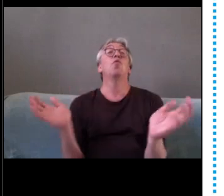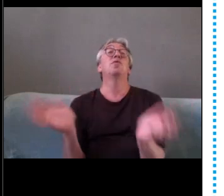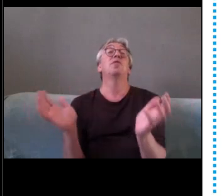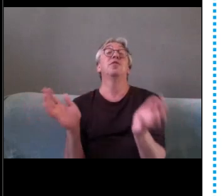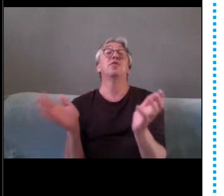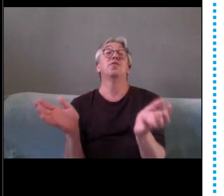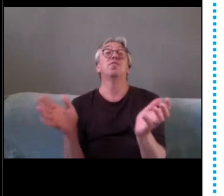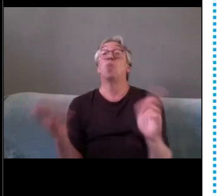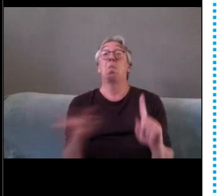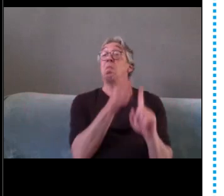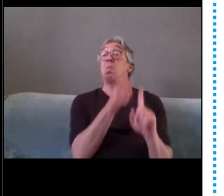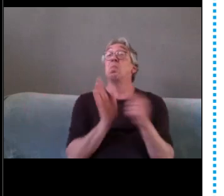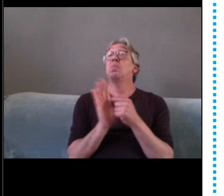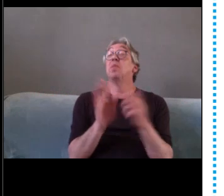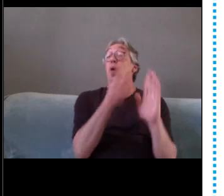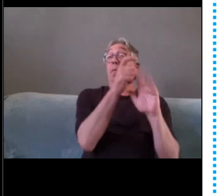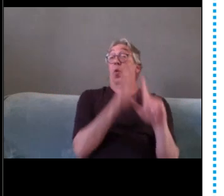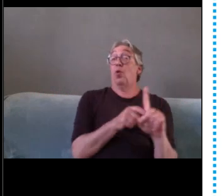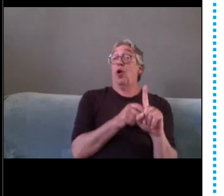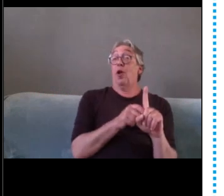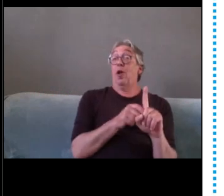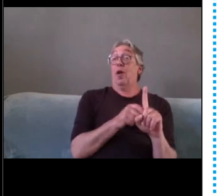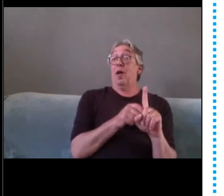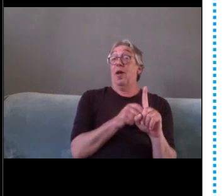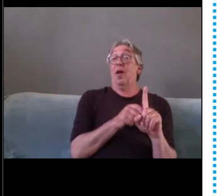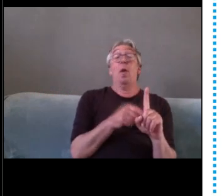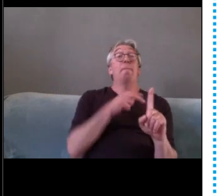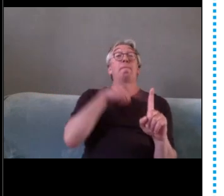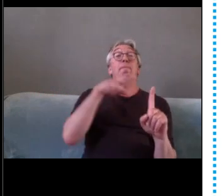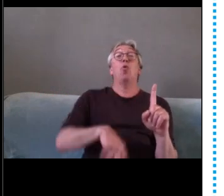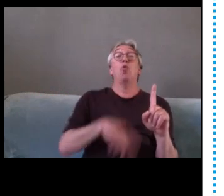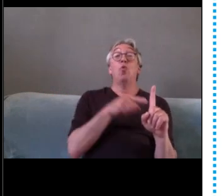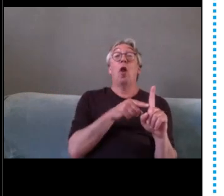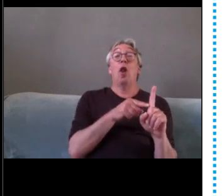they can call by real-time text to a friend in Sweden, for example.